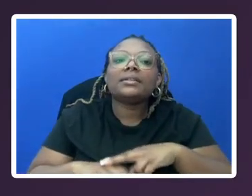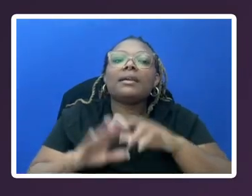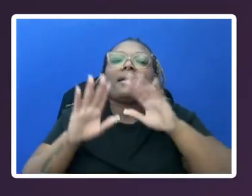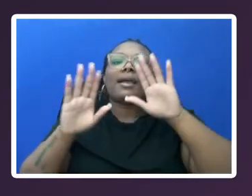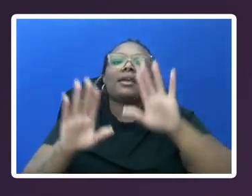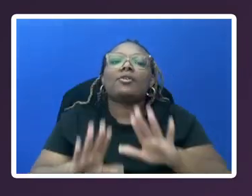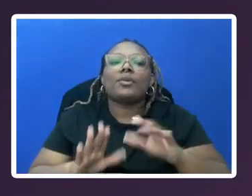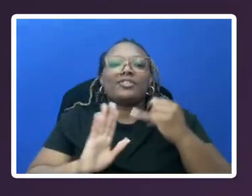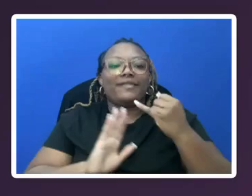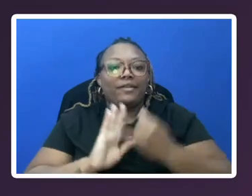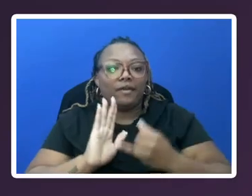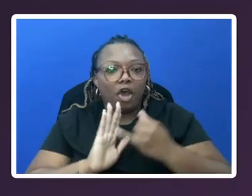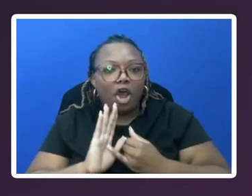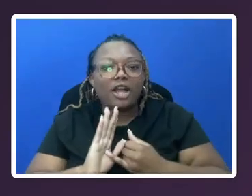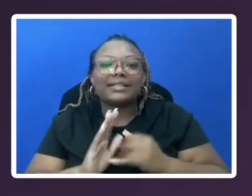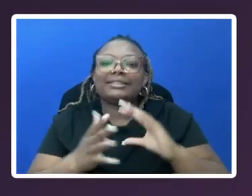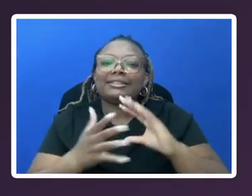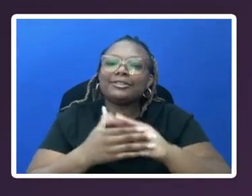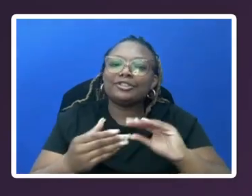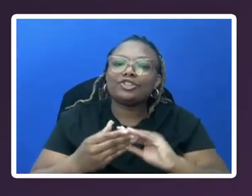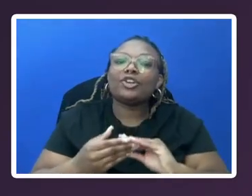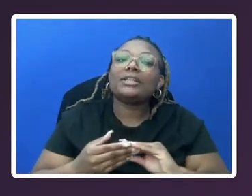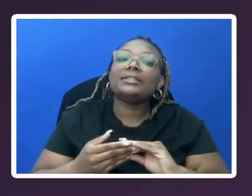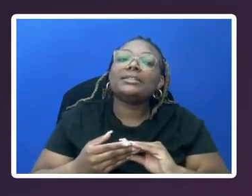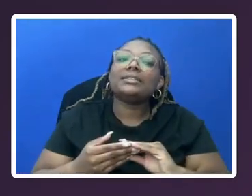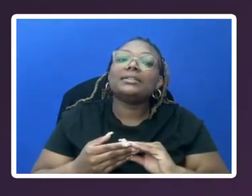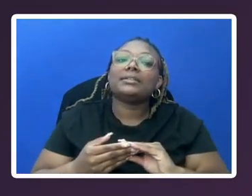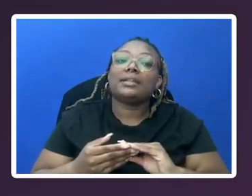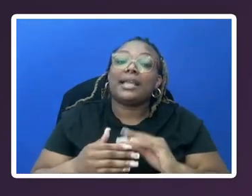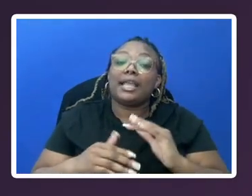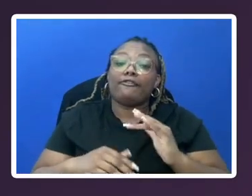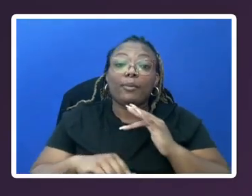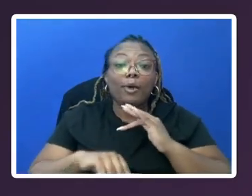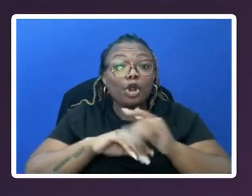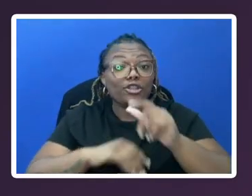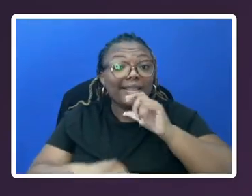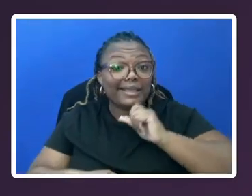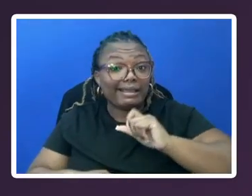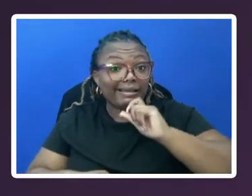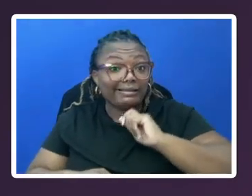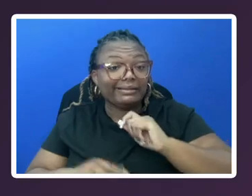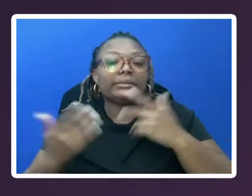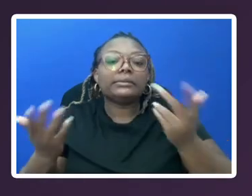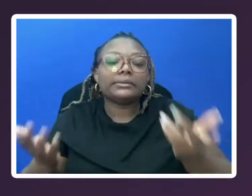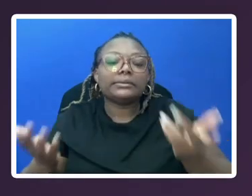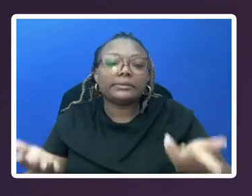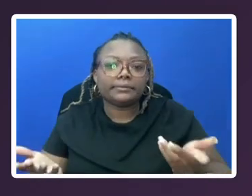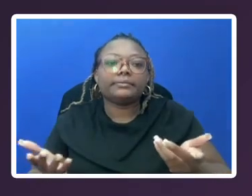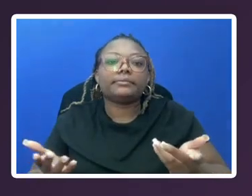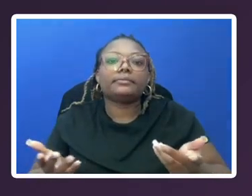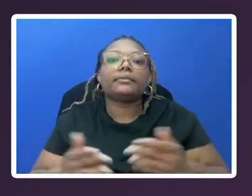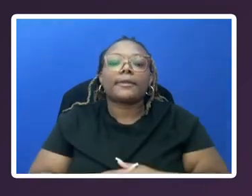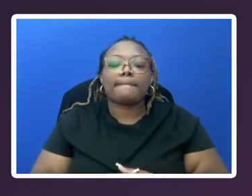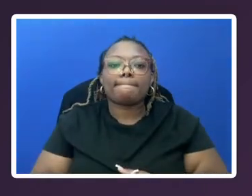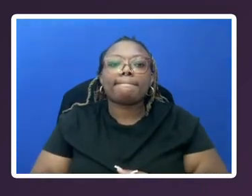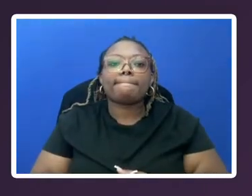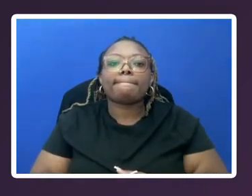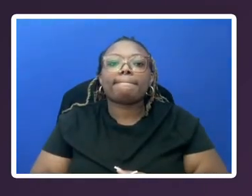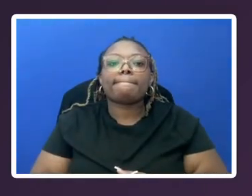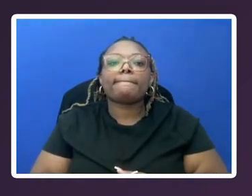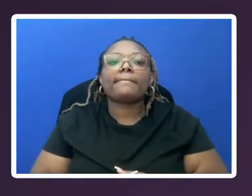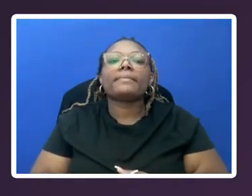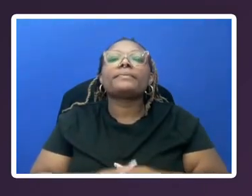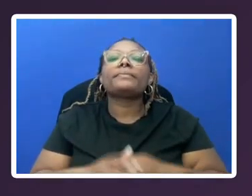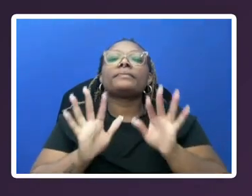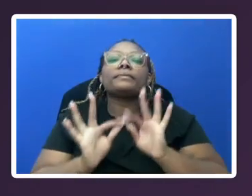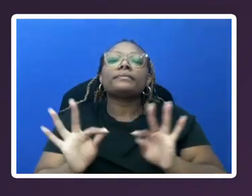the stories were from an early age, you know, those key concepts and ideas around friendship,